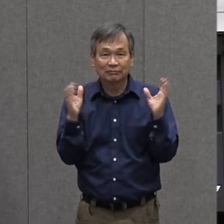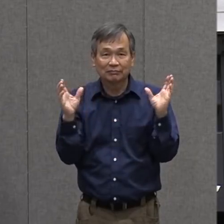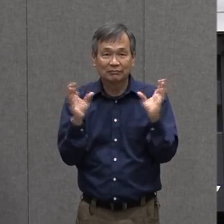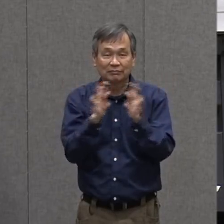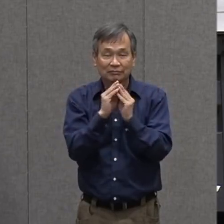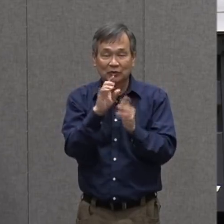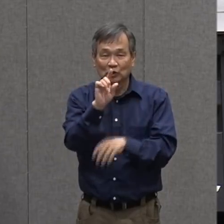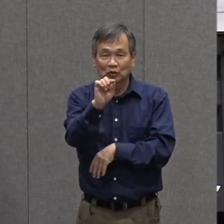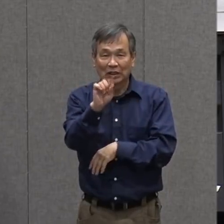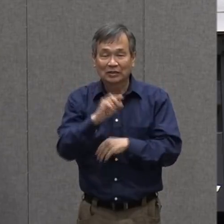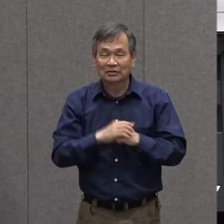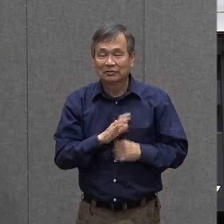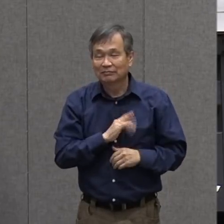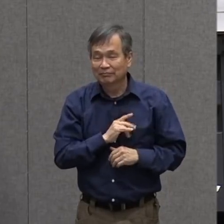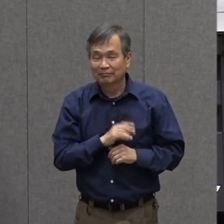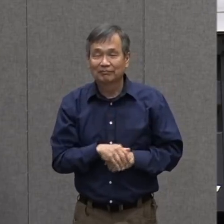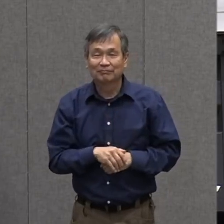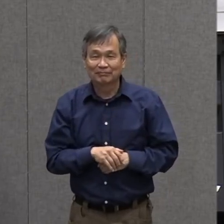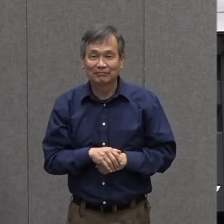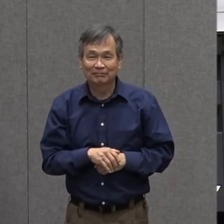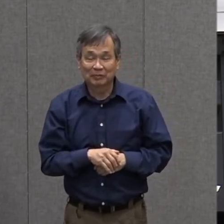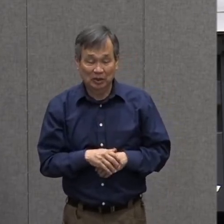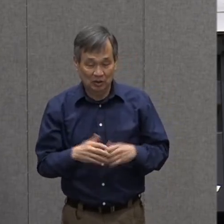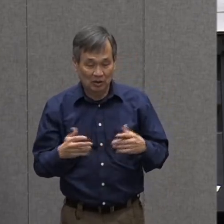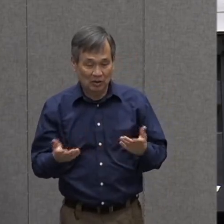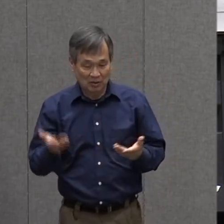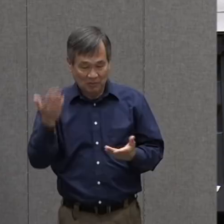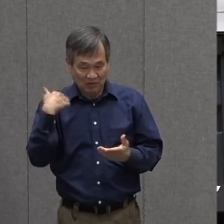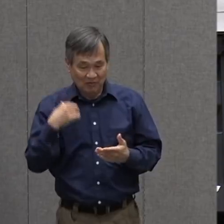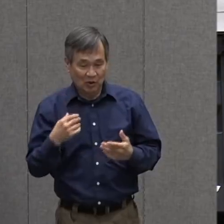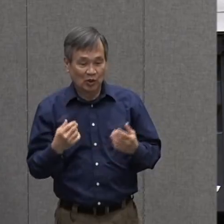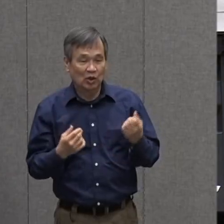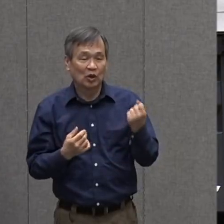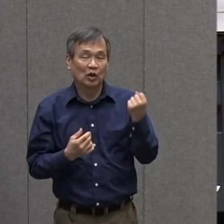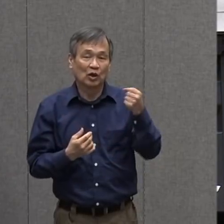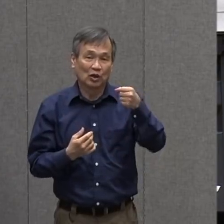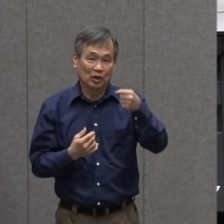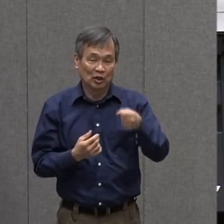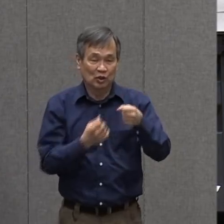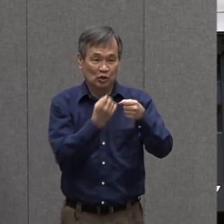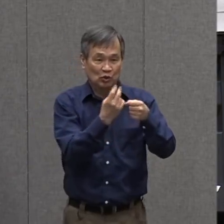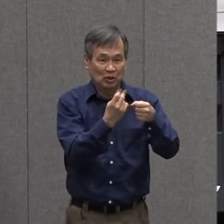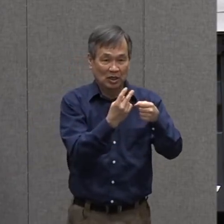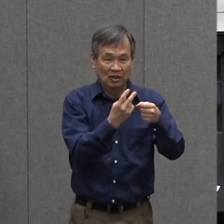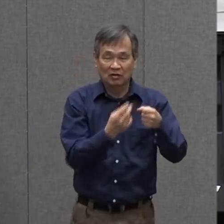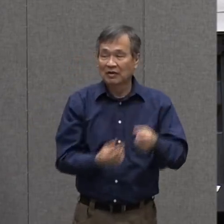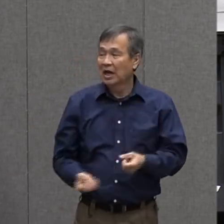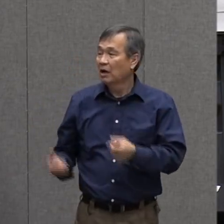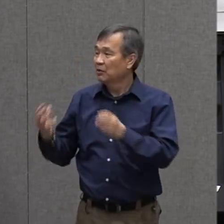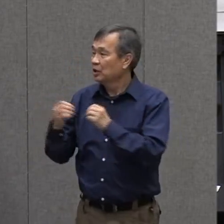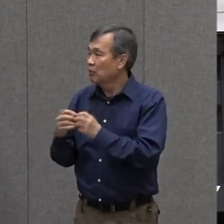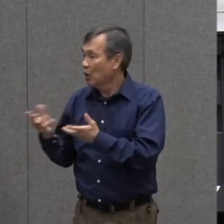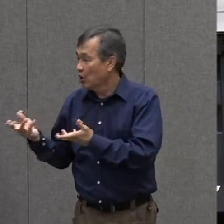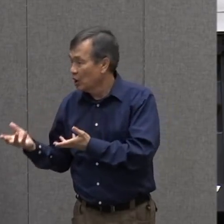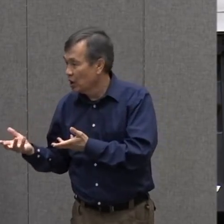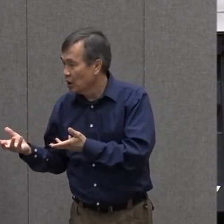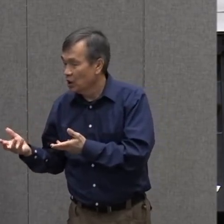Awesome. All right? So we said we had 12, how many did we take to get to 15? Three more, yep